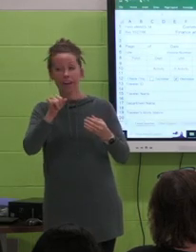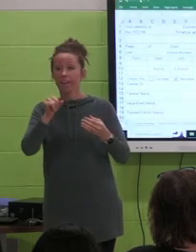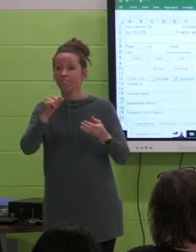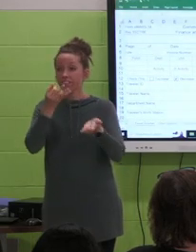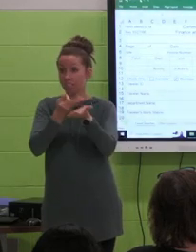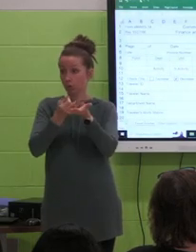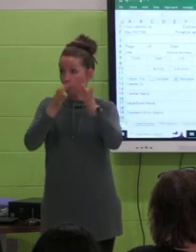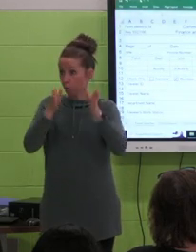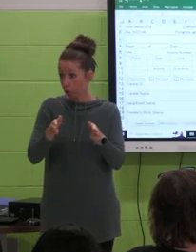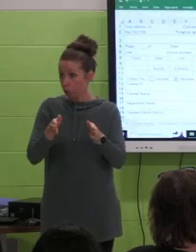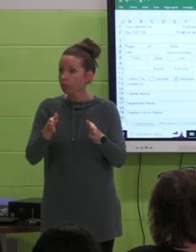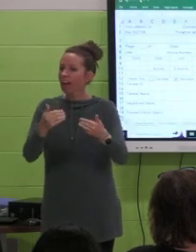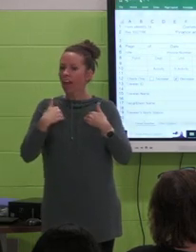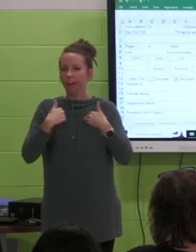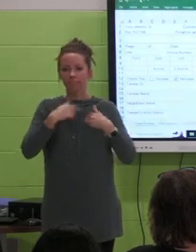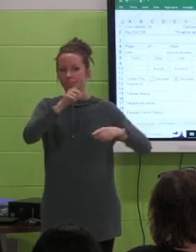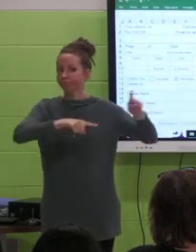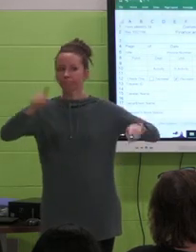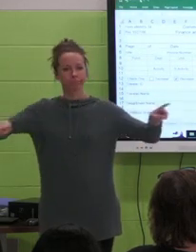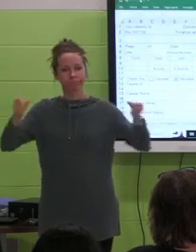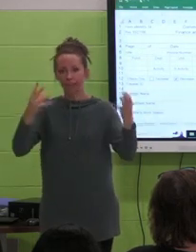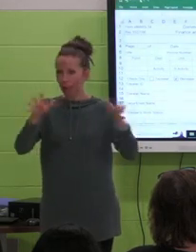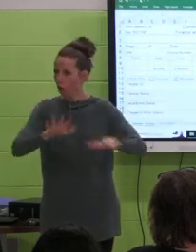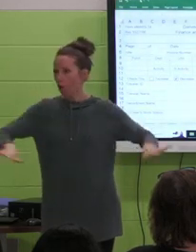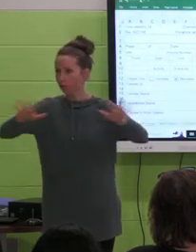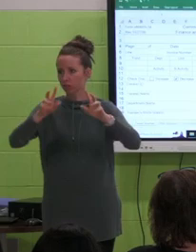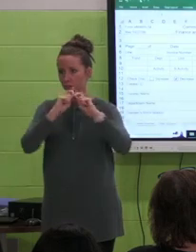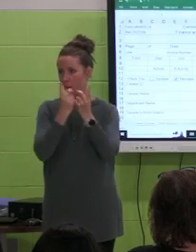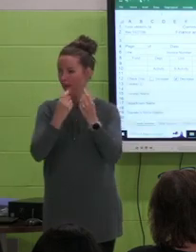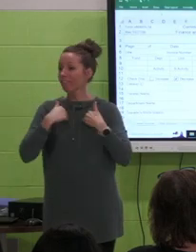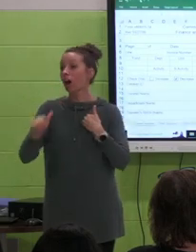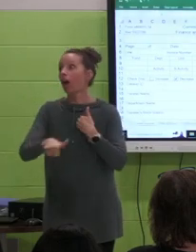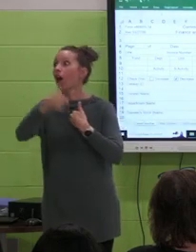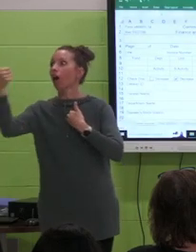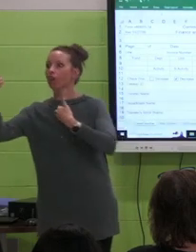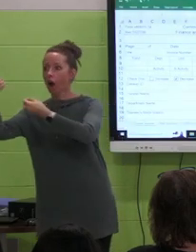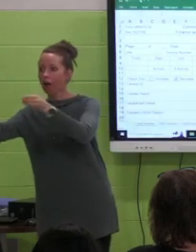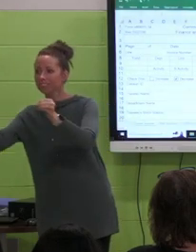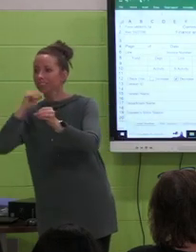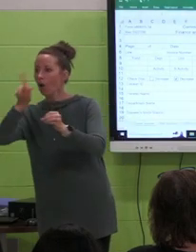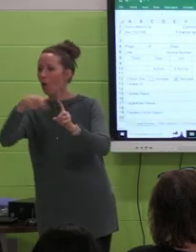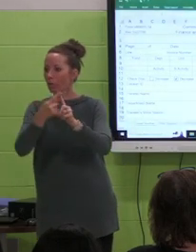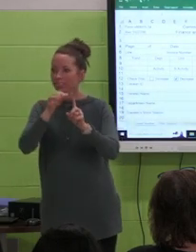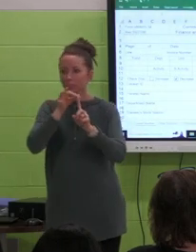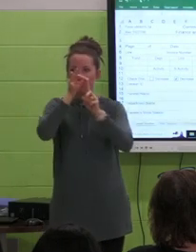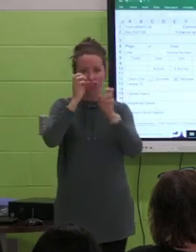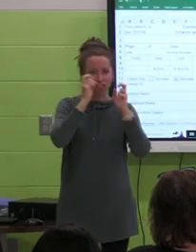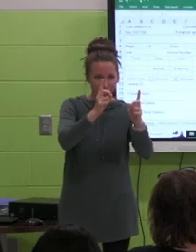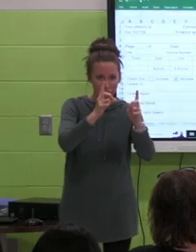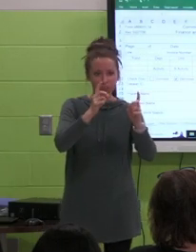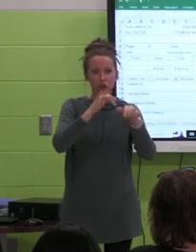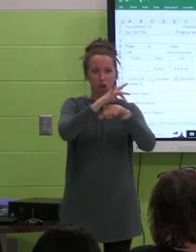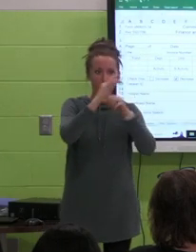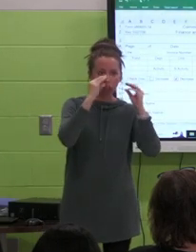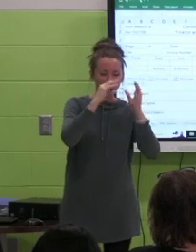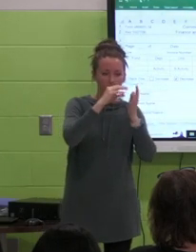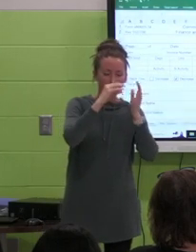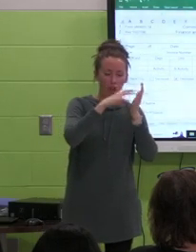we have those people all scattered throughout the department as well because you know we have other offices besides Special Education Early Learning we have teaching and learning we have Career and